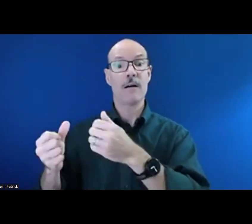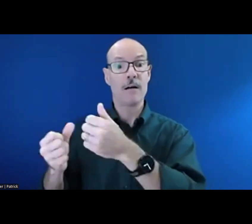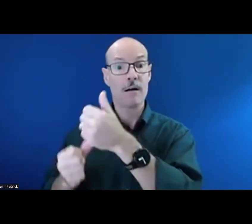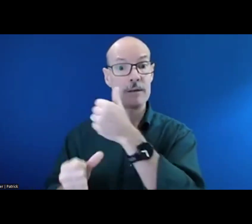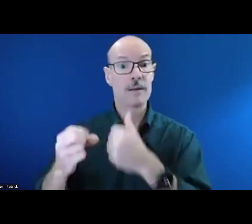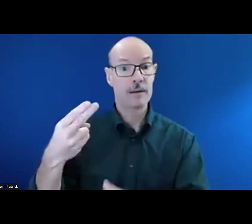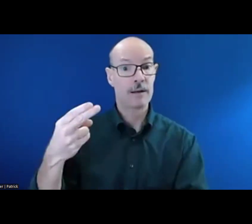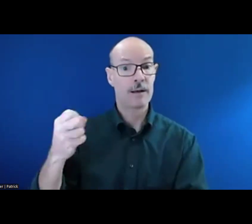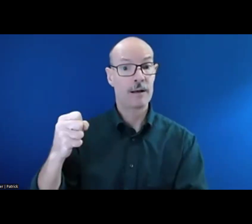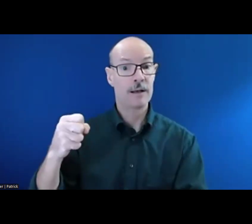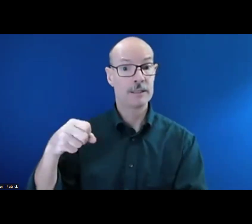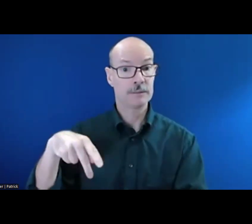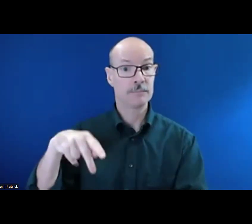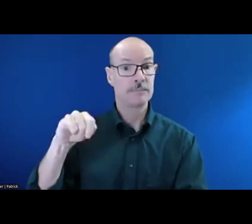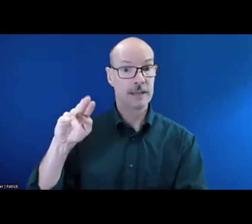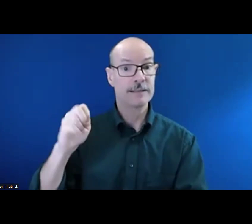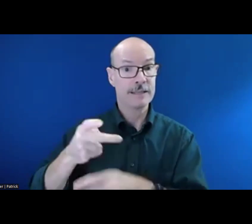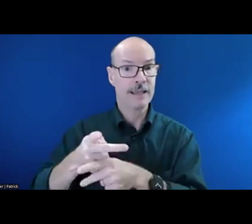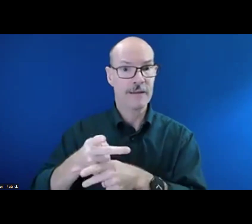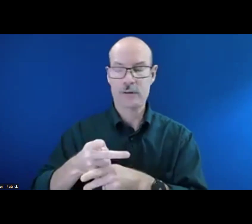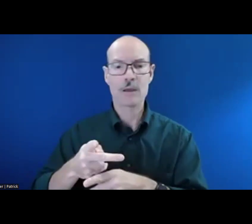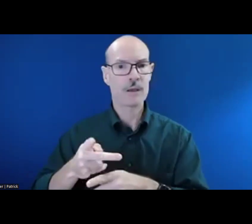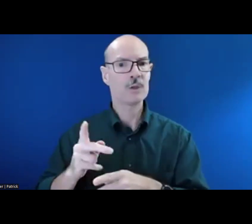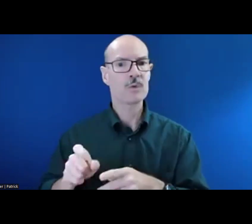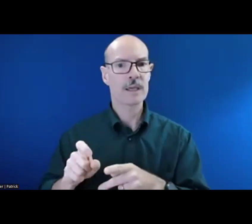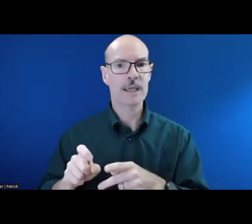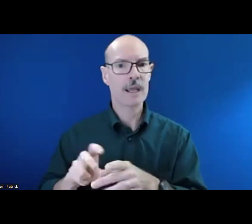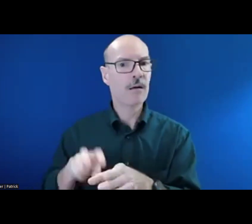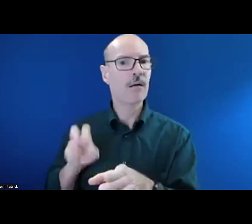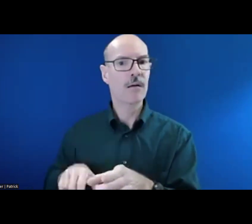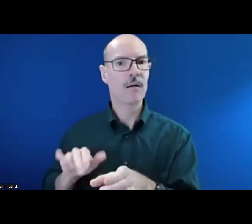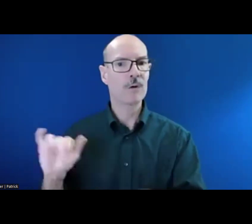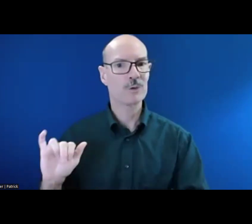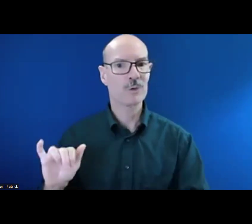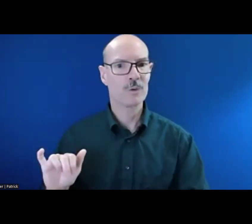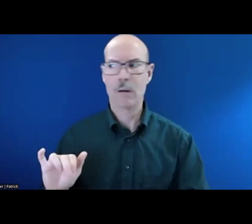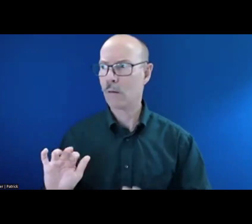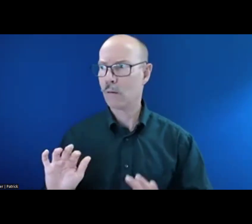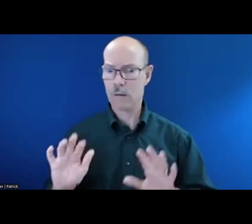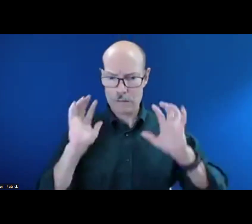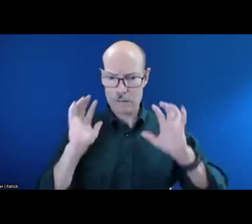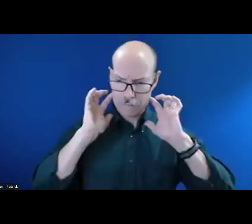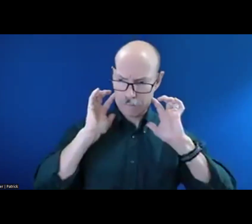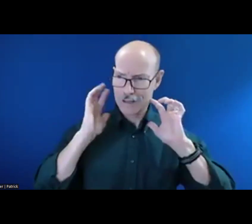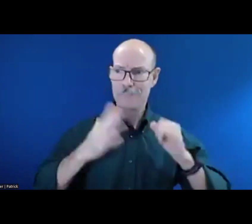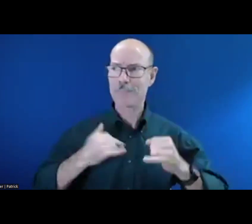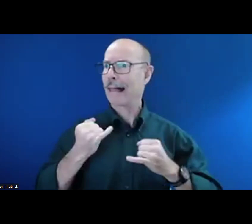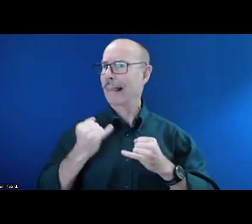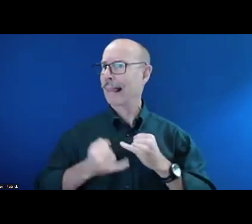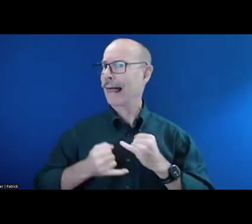And that sort of diminishes some of the anxiety, because people feel like oh my God, this is my final step.